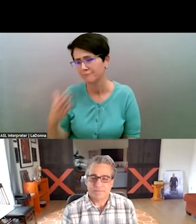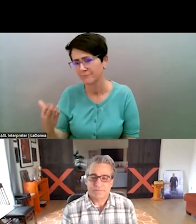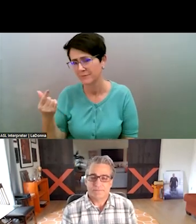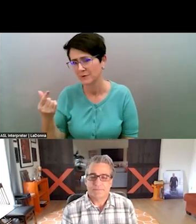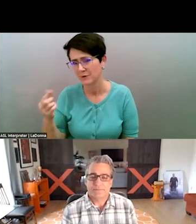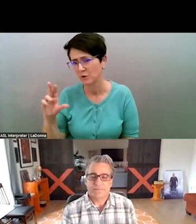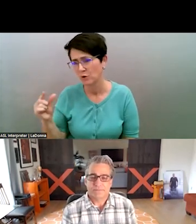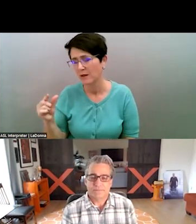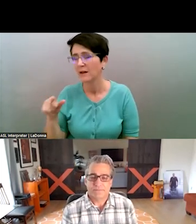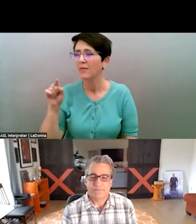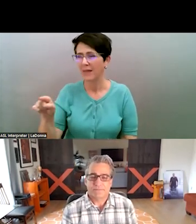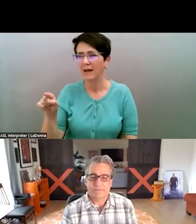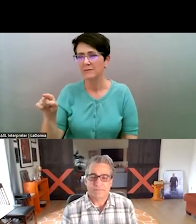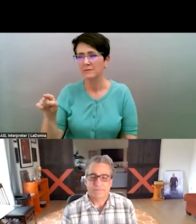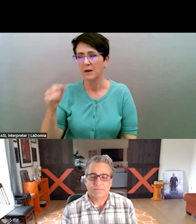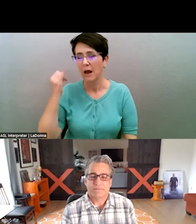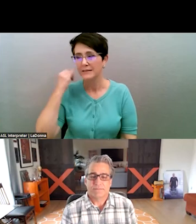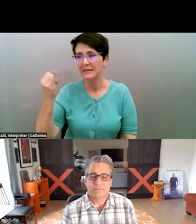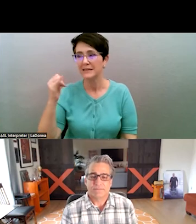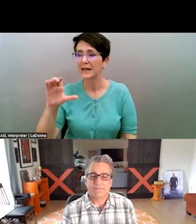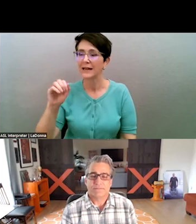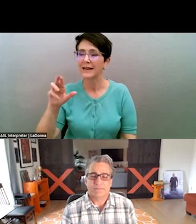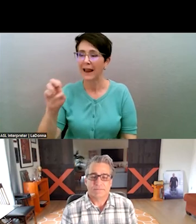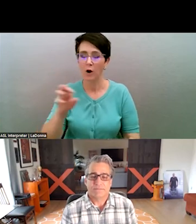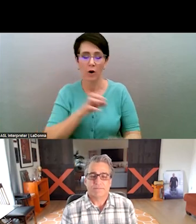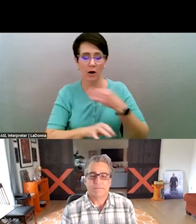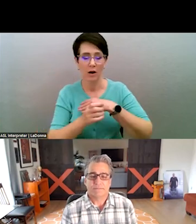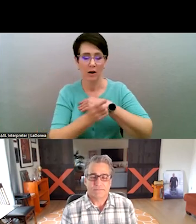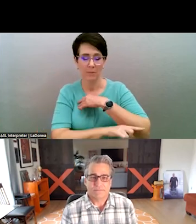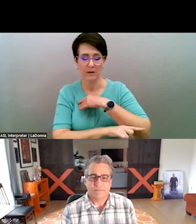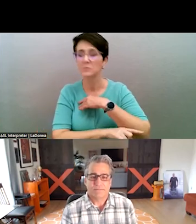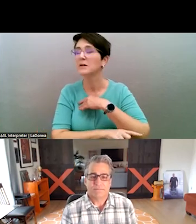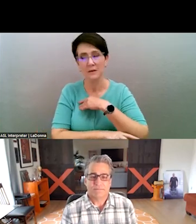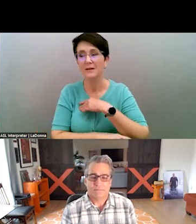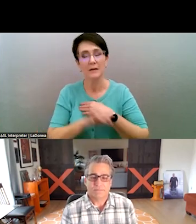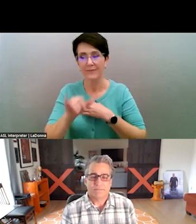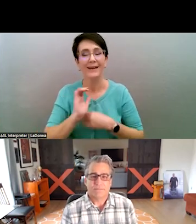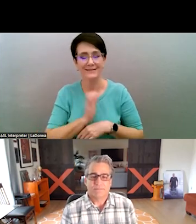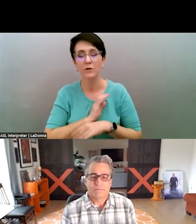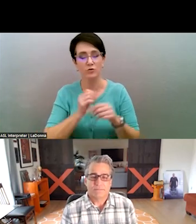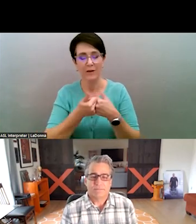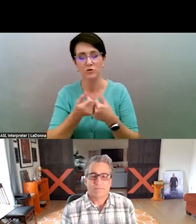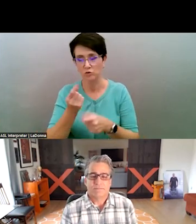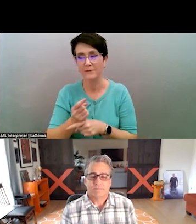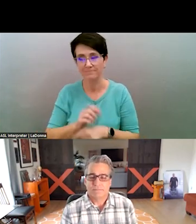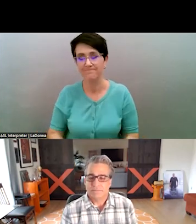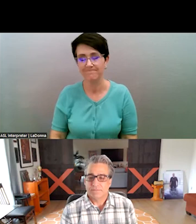CARE, COMING ACROSS AS PUNISHMENT. UNDERLIES A LOT OF OUR CURRENT CHALLENGE. SO APPRECIATE YOUR